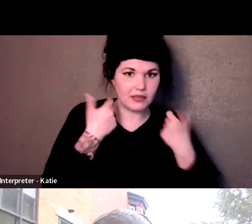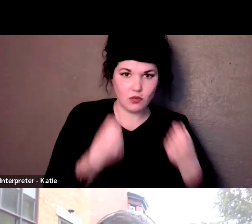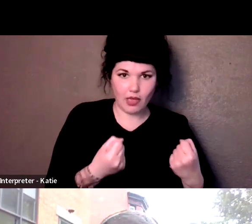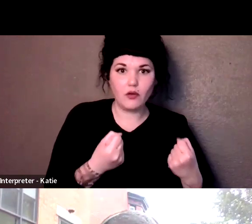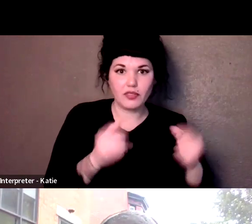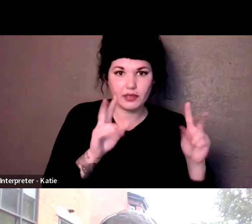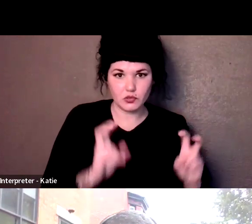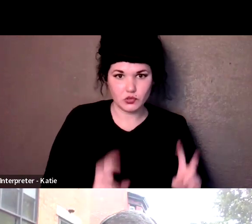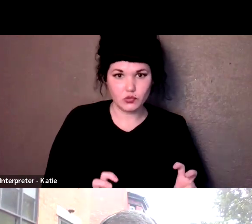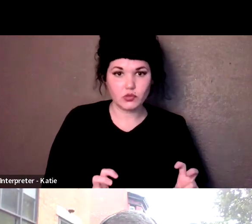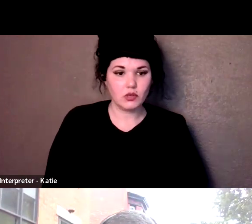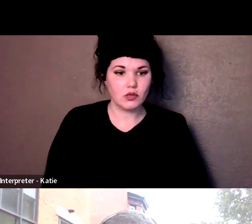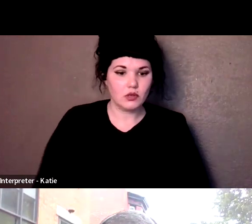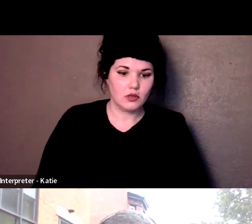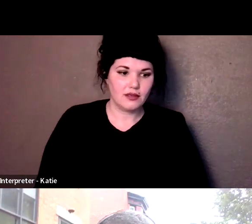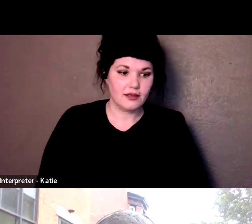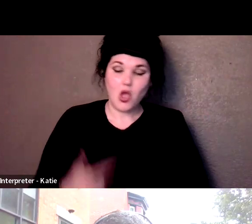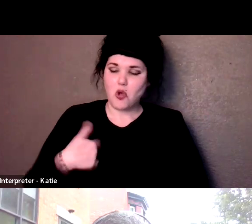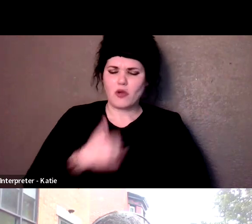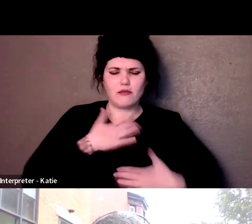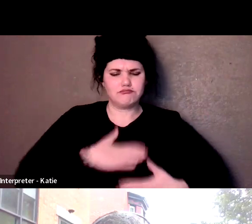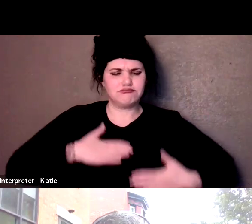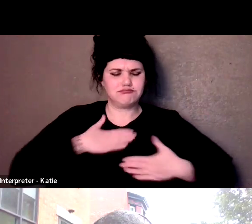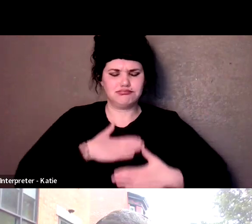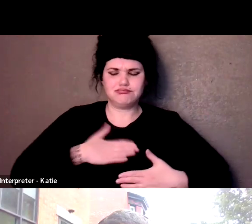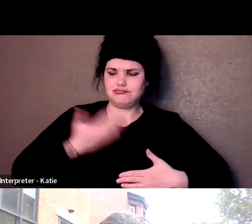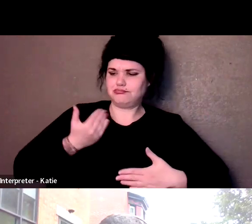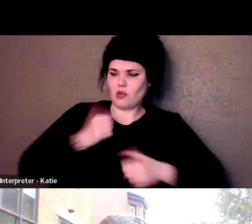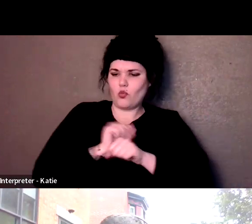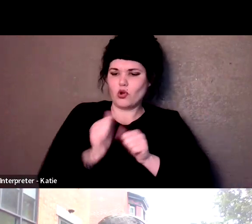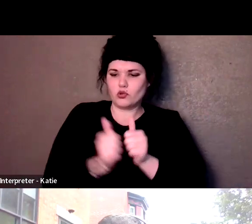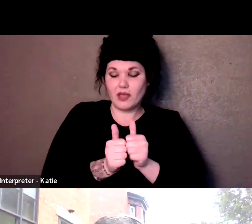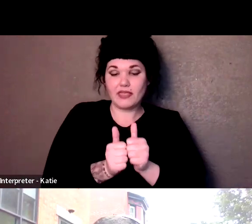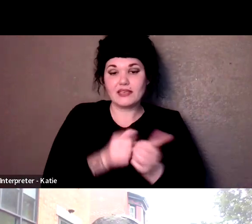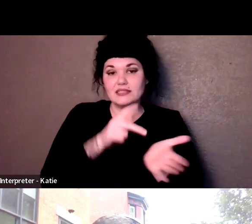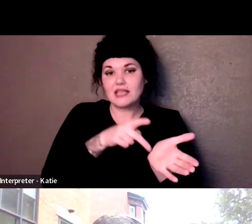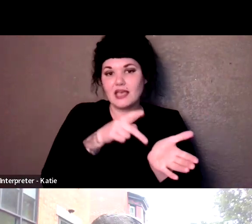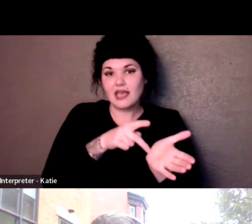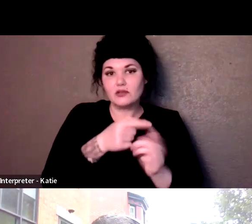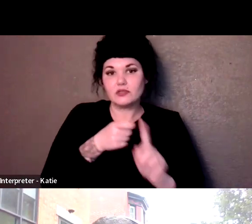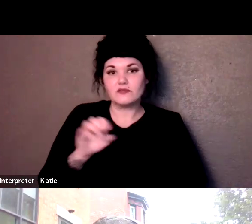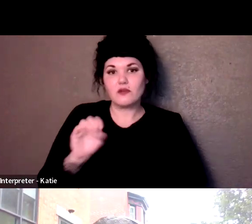the pleasure of working with a psychiatrist from the Mayo Clinic who has done a lot of work